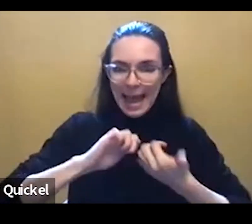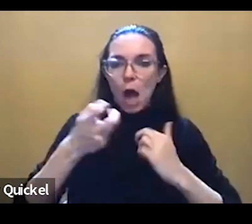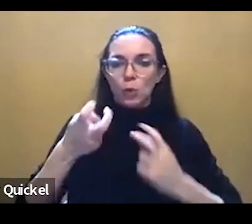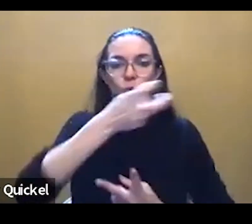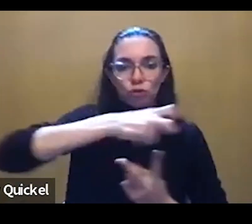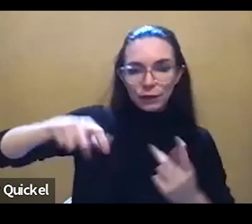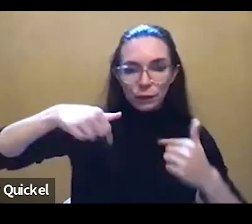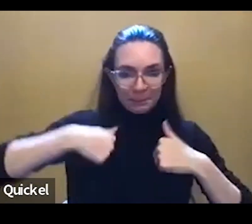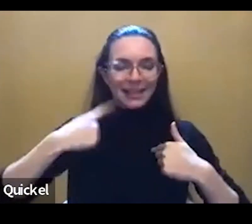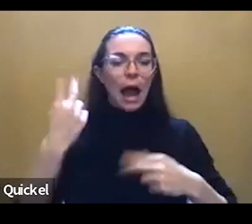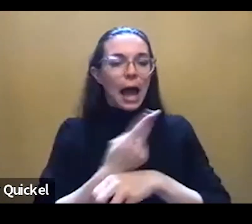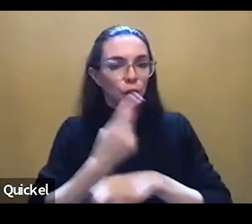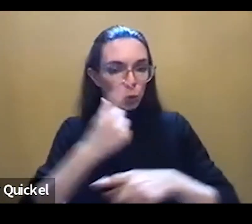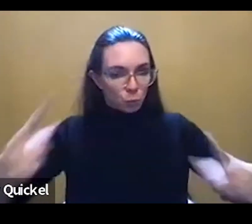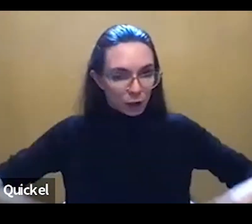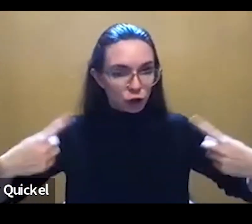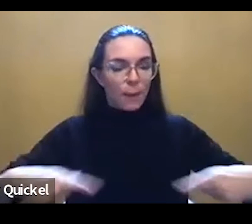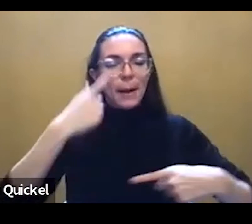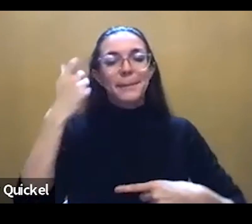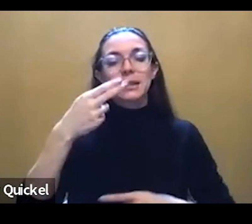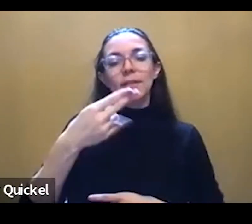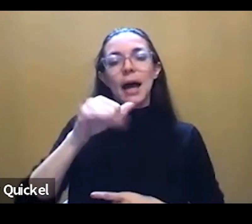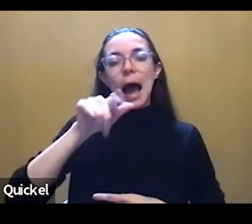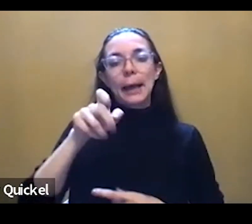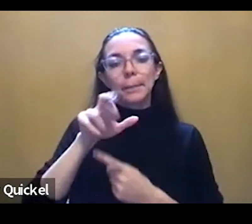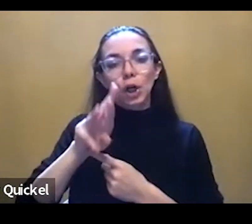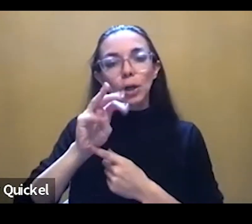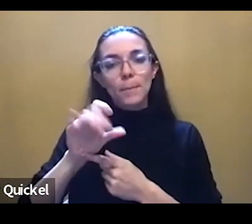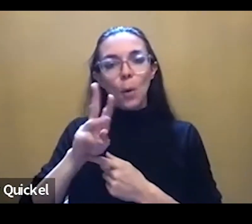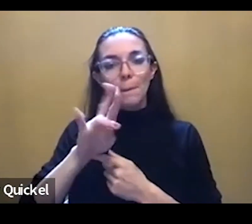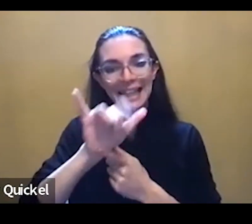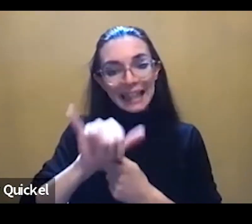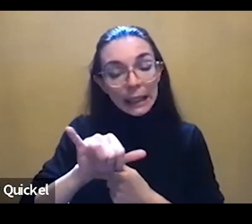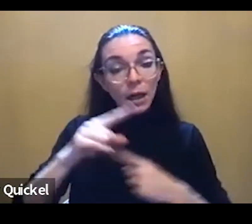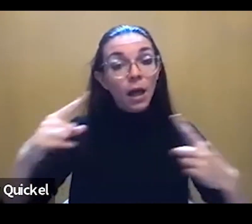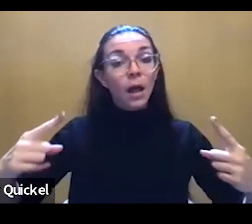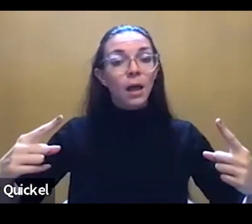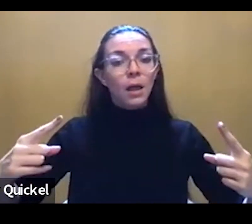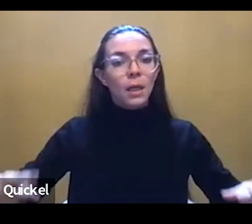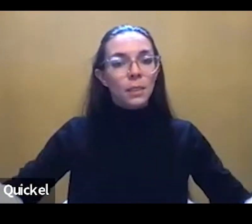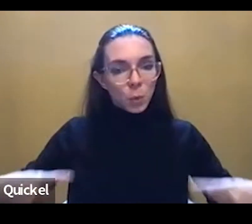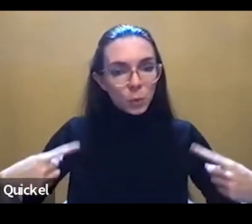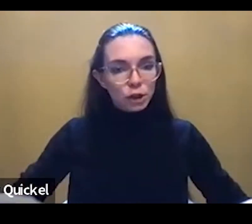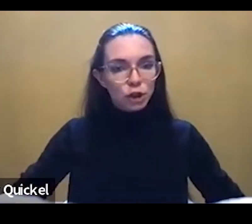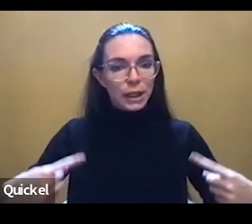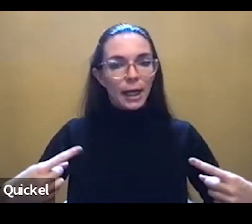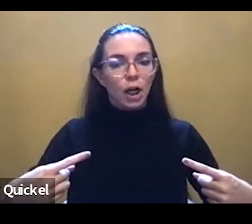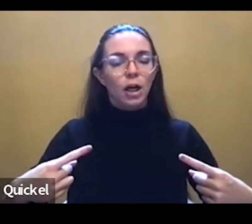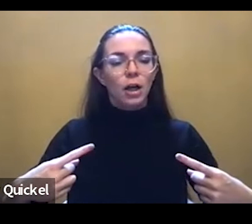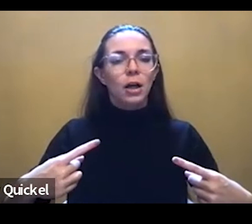a wheelchair but because of the hypermobility, the wheelchair is from the -- with the hypermobility, if I